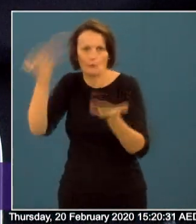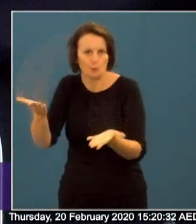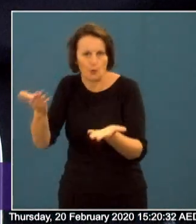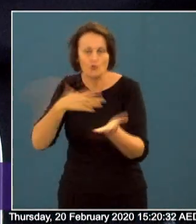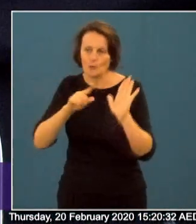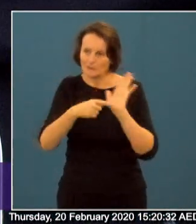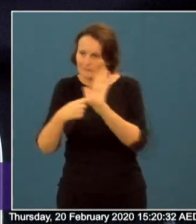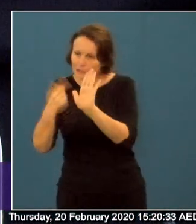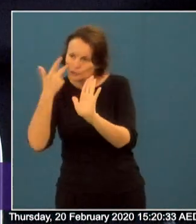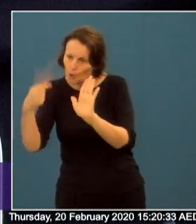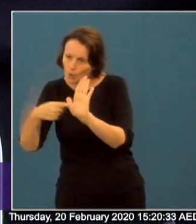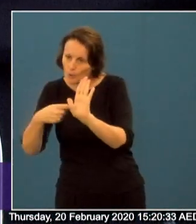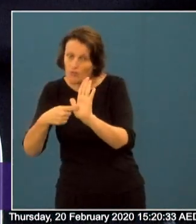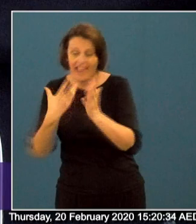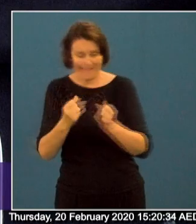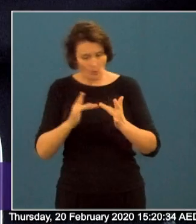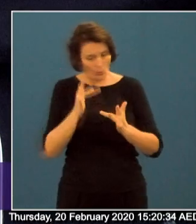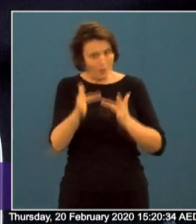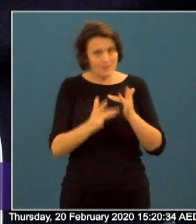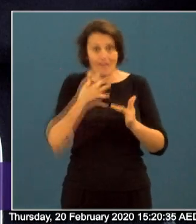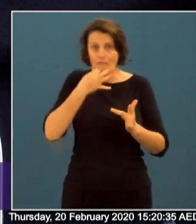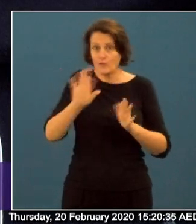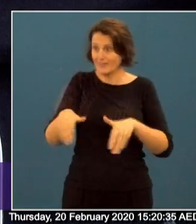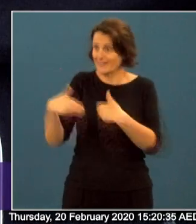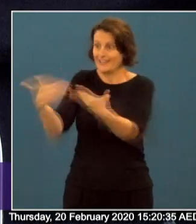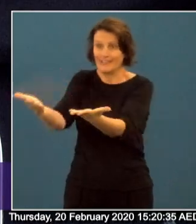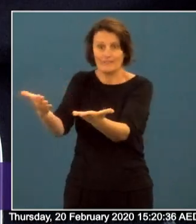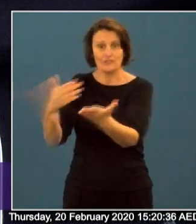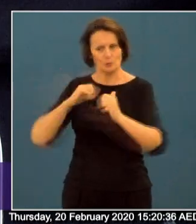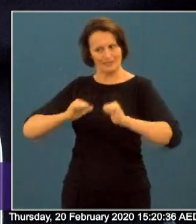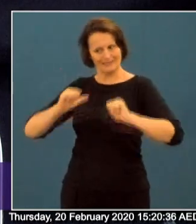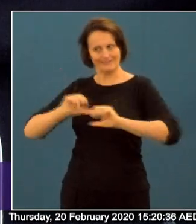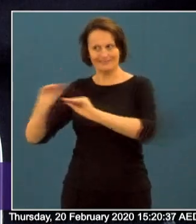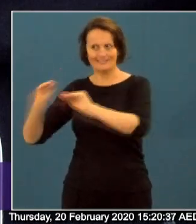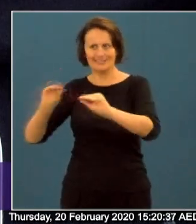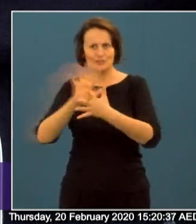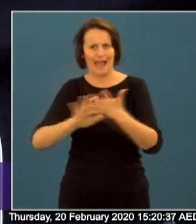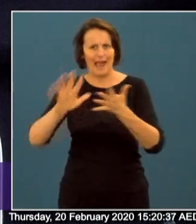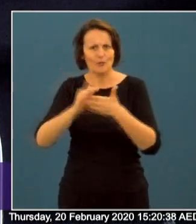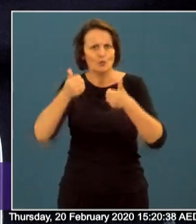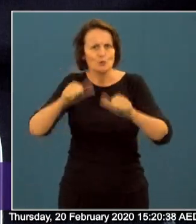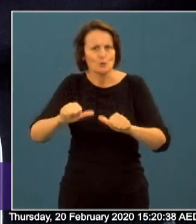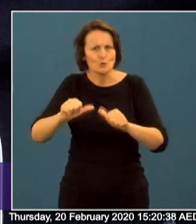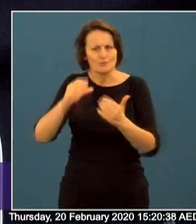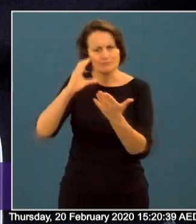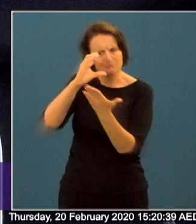website, freely available. And our small study looked at its use in a child population presenting to a